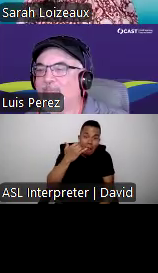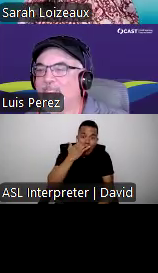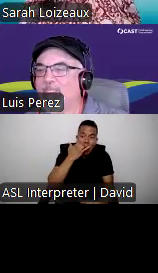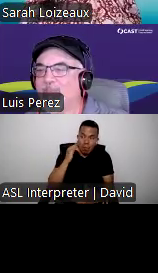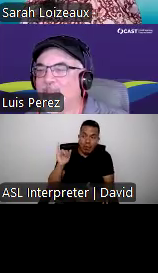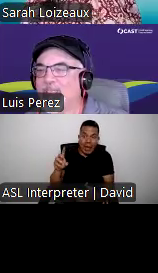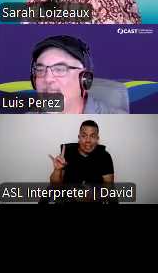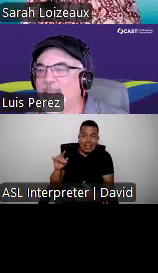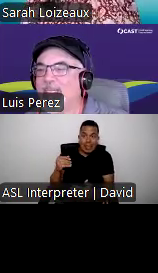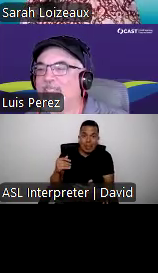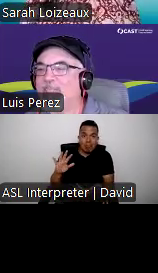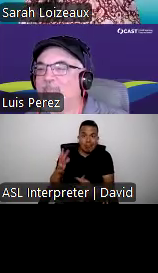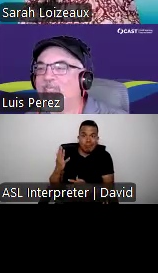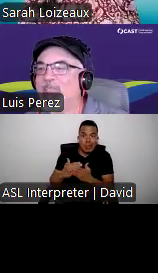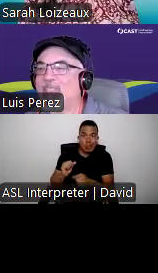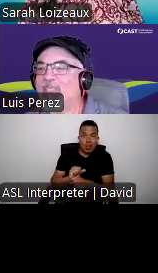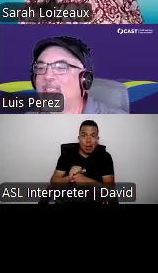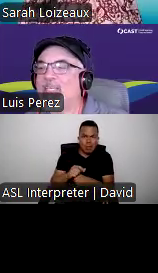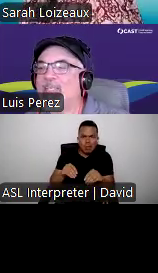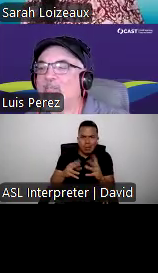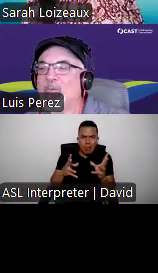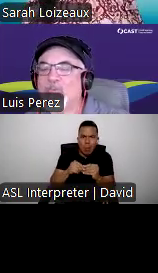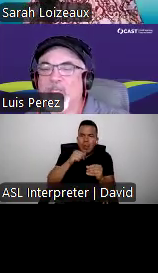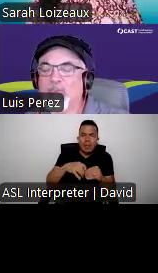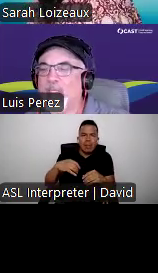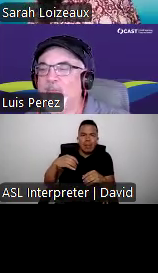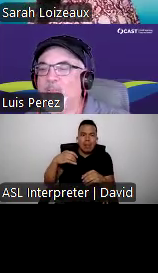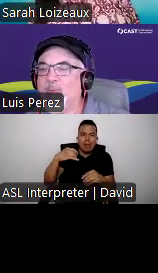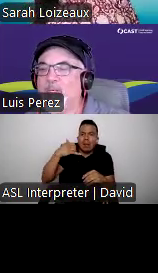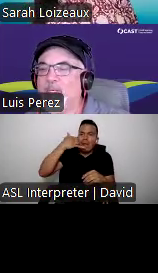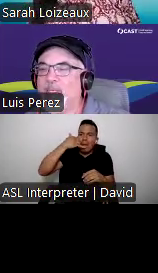because we didn't need landlines as much, right? So, it's really important, again,